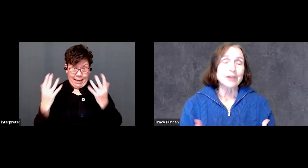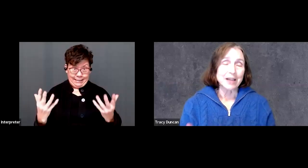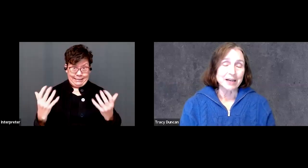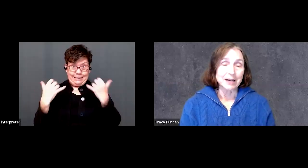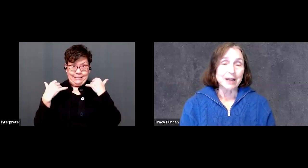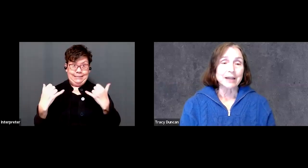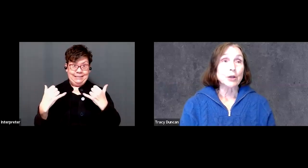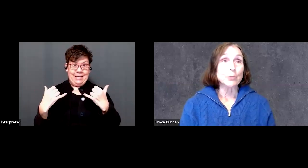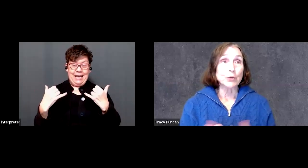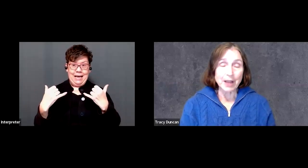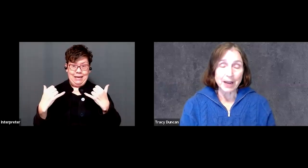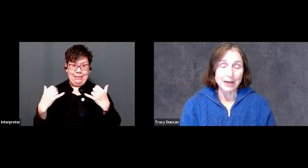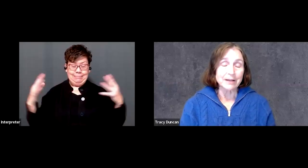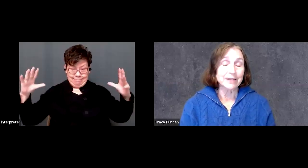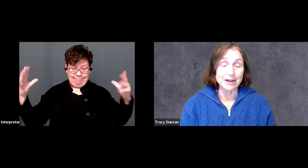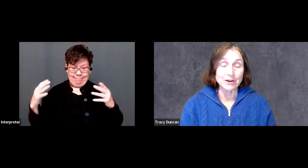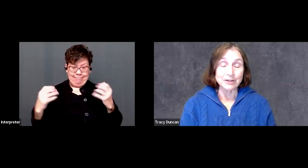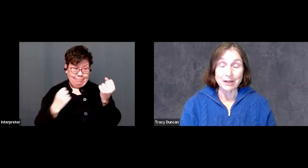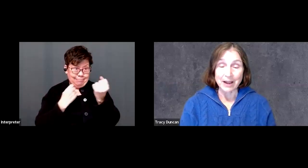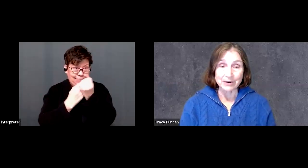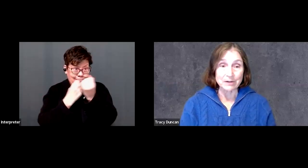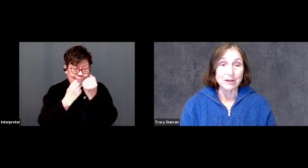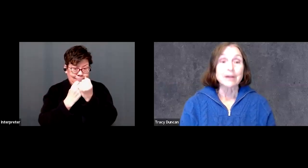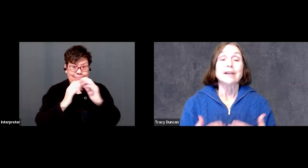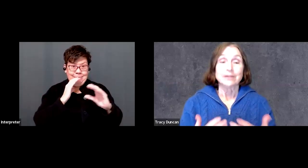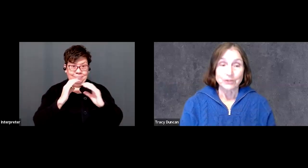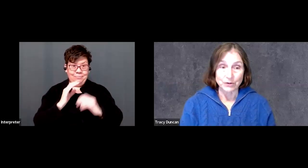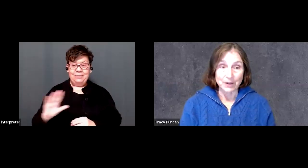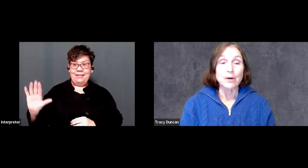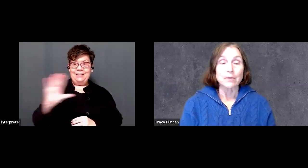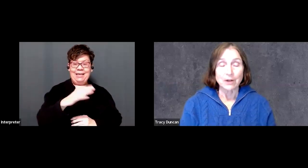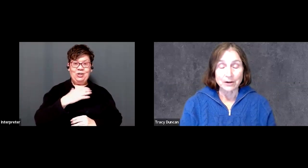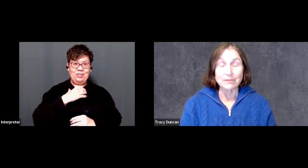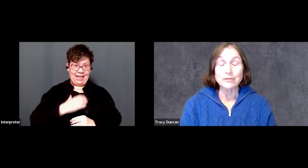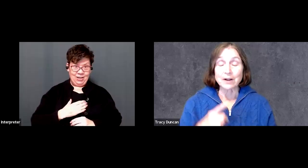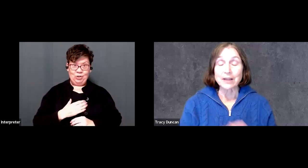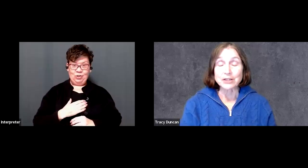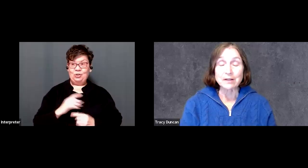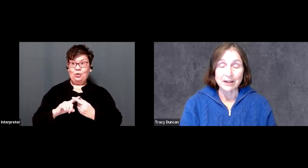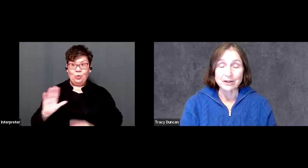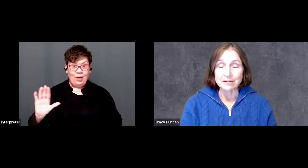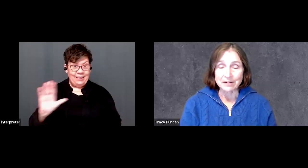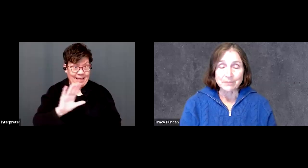advocating and communicating their desires to their Congress-- to their legislators.